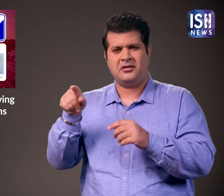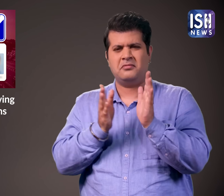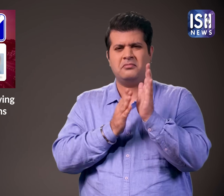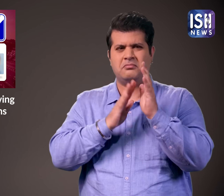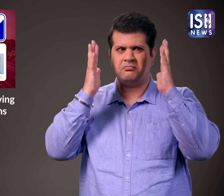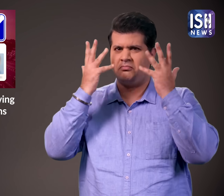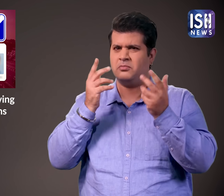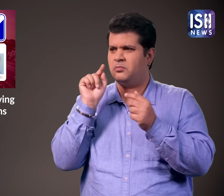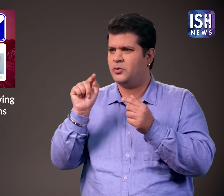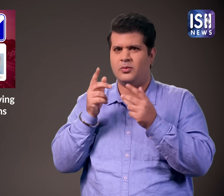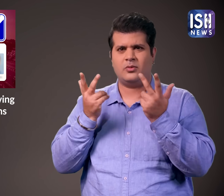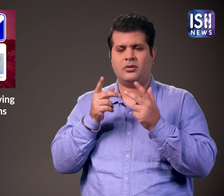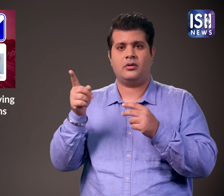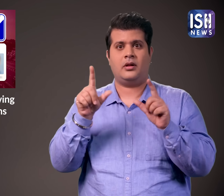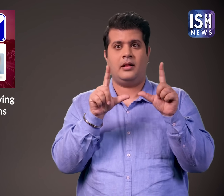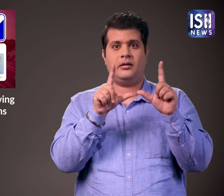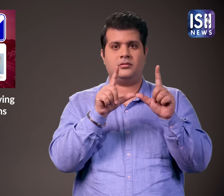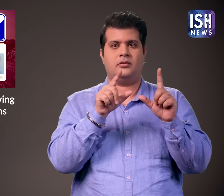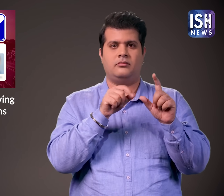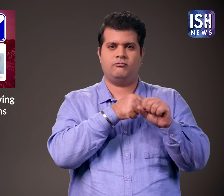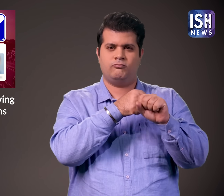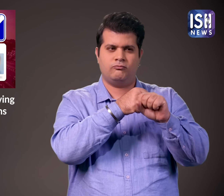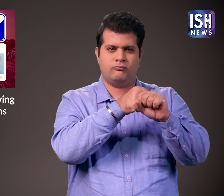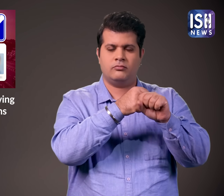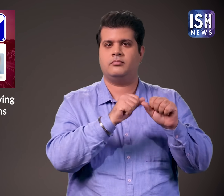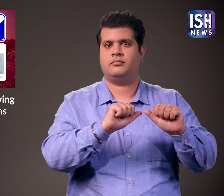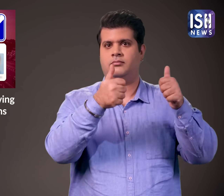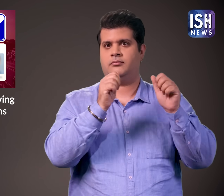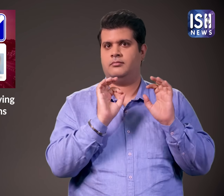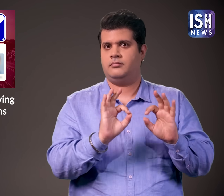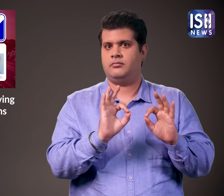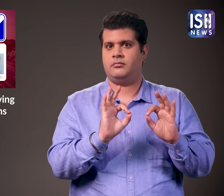Why is he being praised? After a long battle for the license, he finally succeeded.